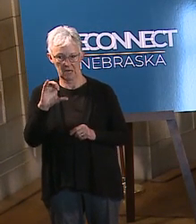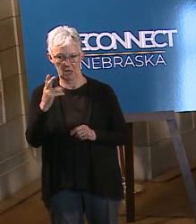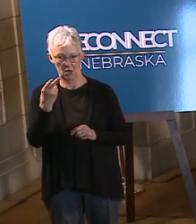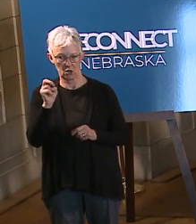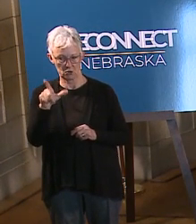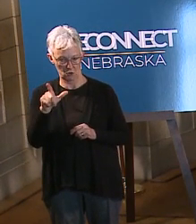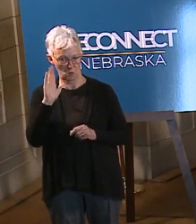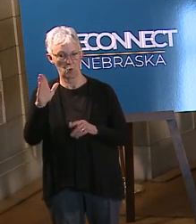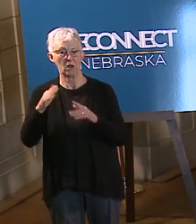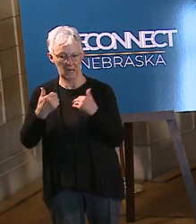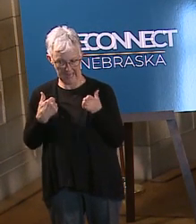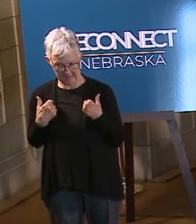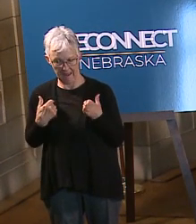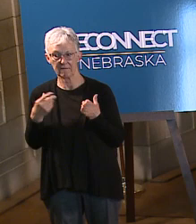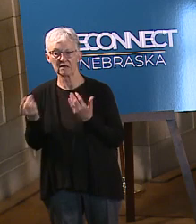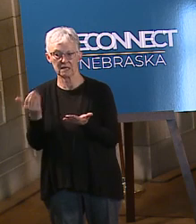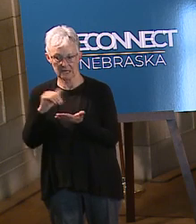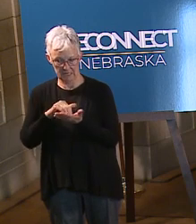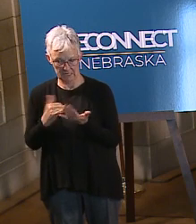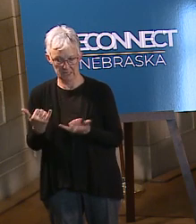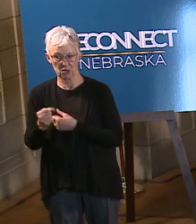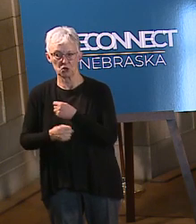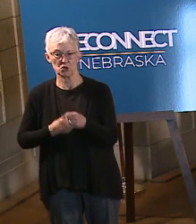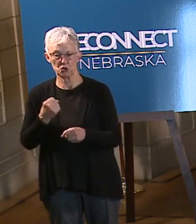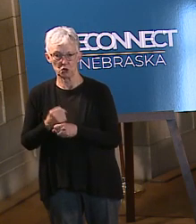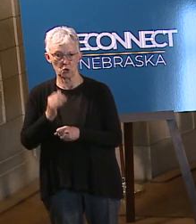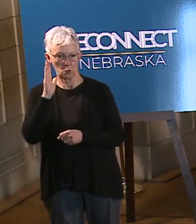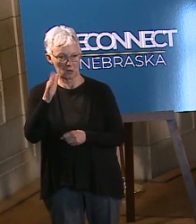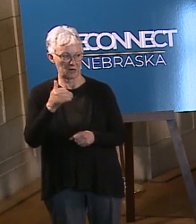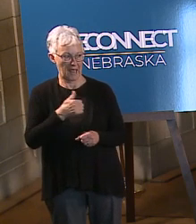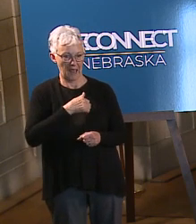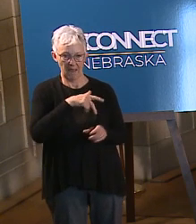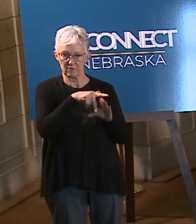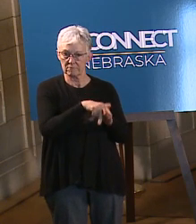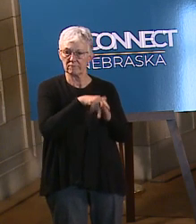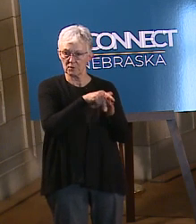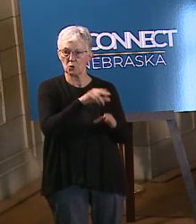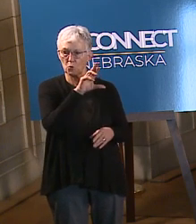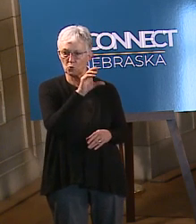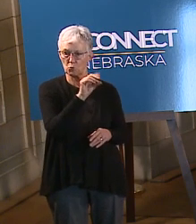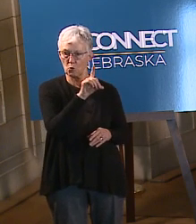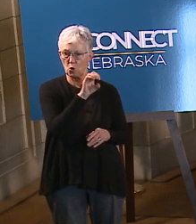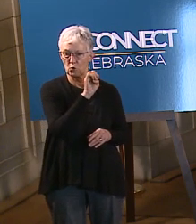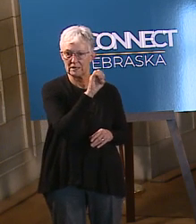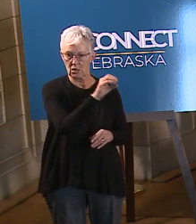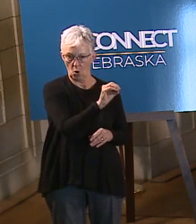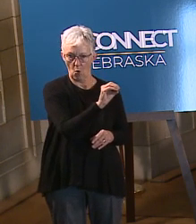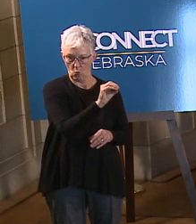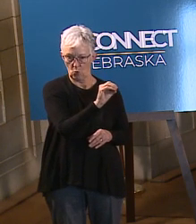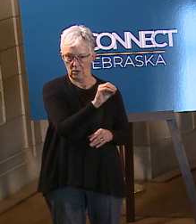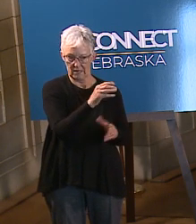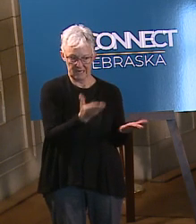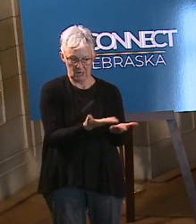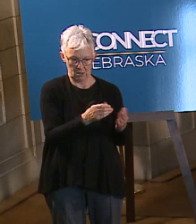THE OLD WEST BALLOON FEST IN